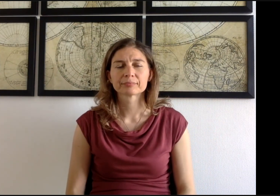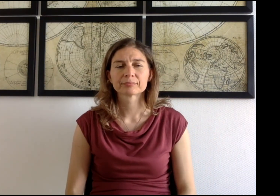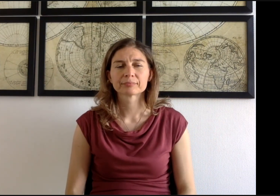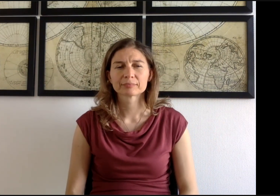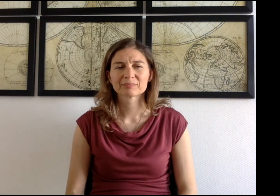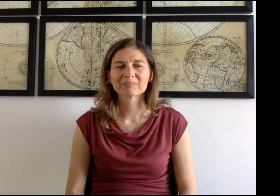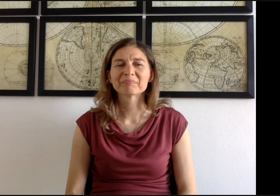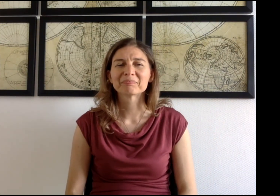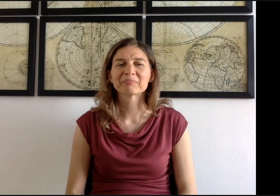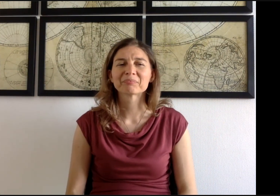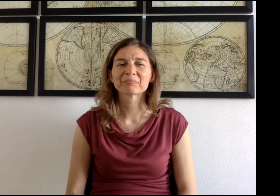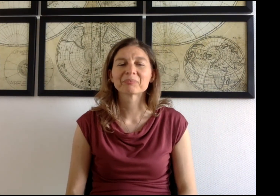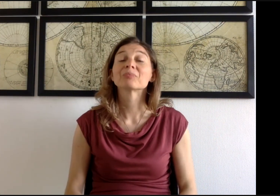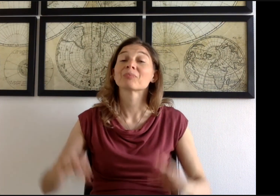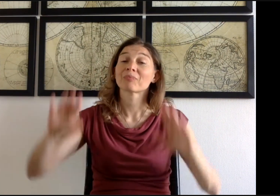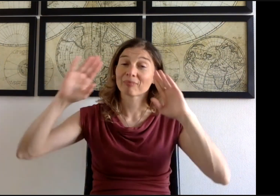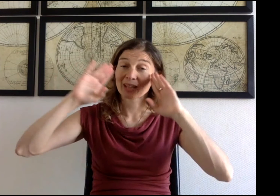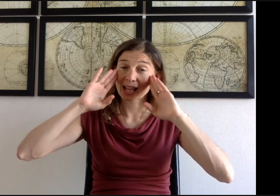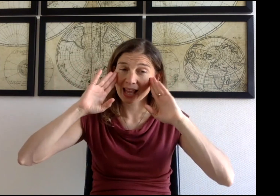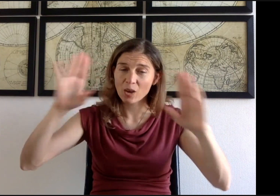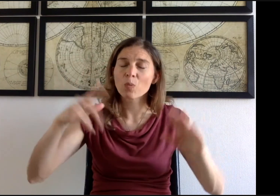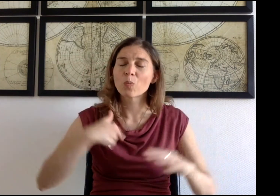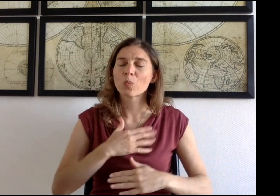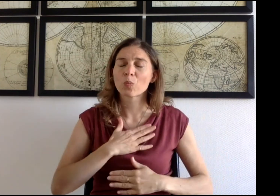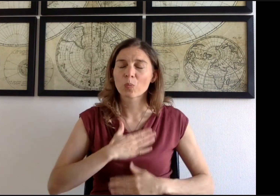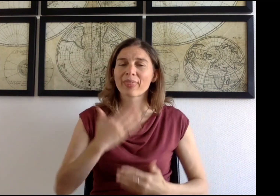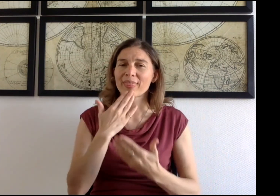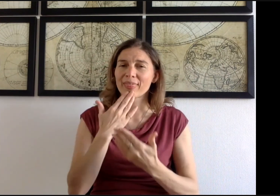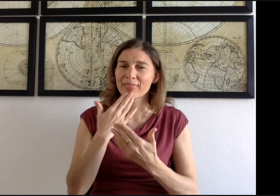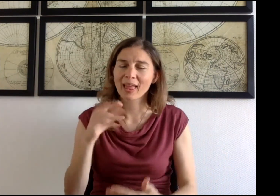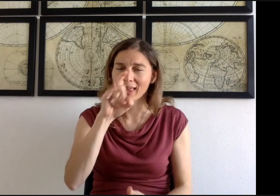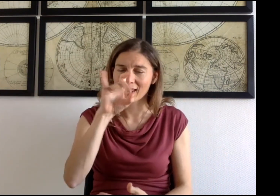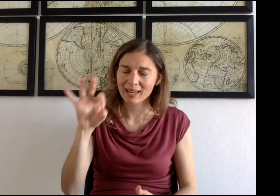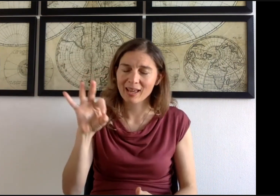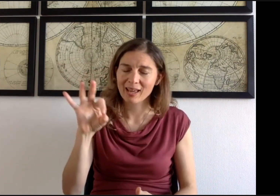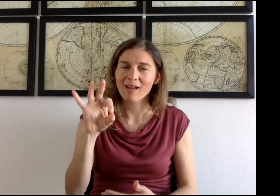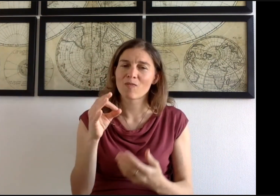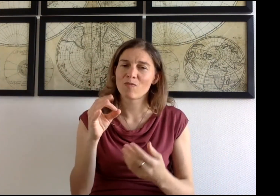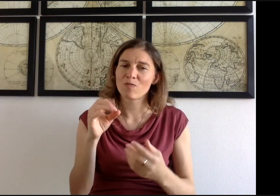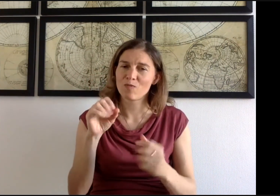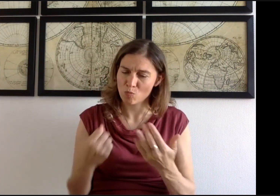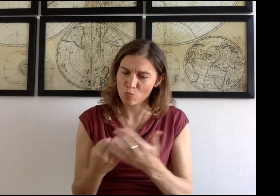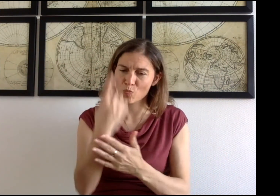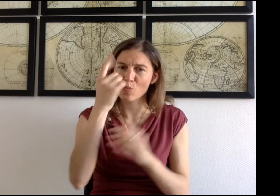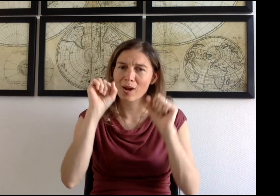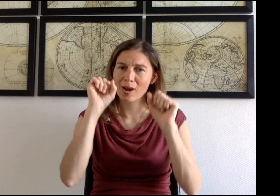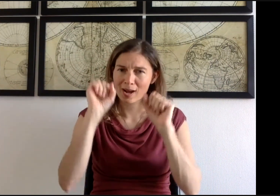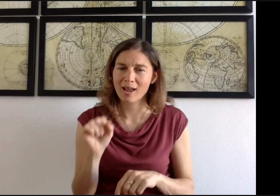First, I want to thank EDF for providing us this opportunity to have this online meeting.